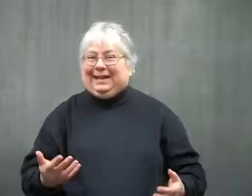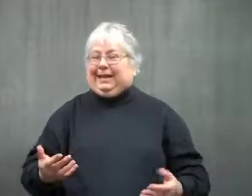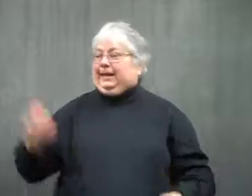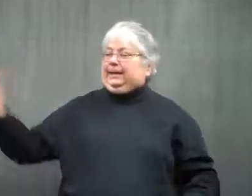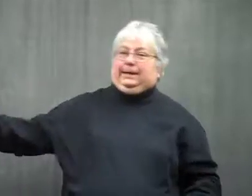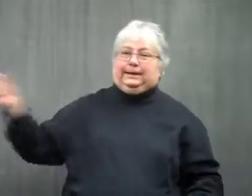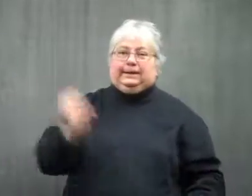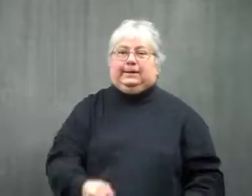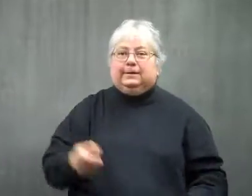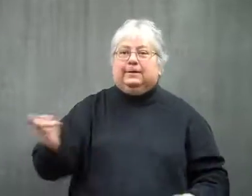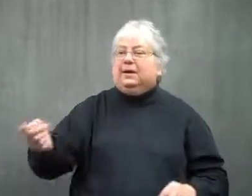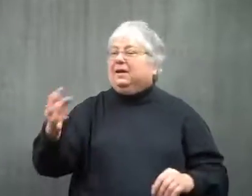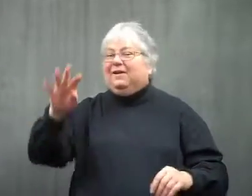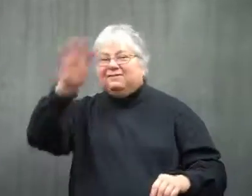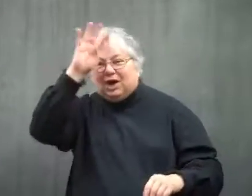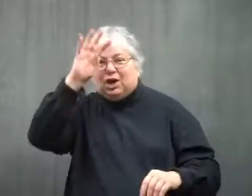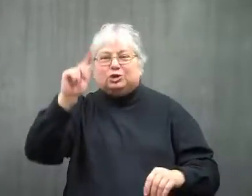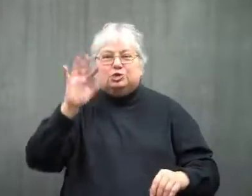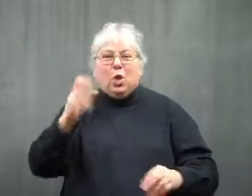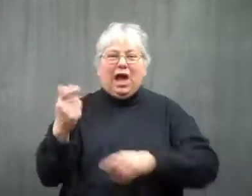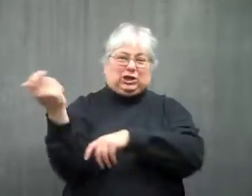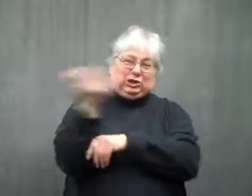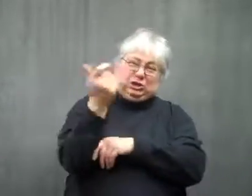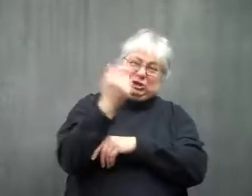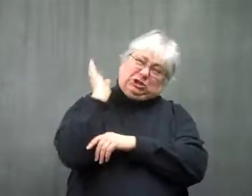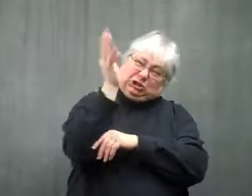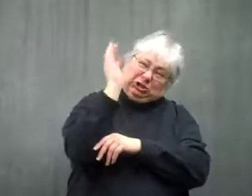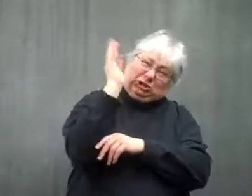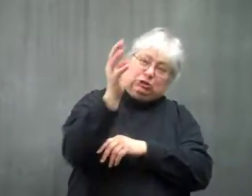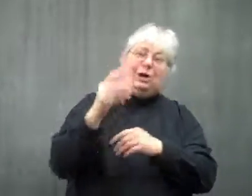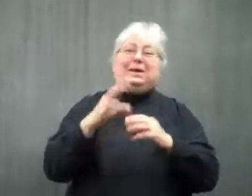Fire trucks were brought in to spray water into the reactors.